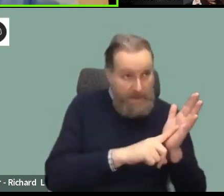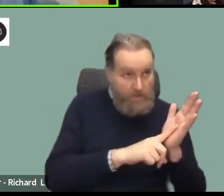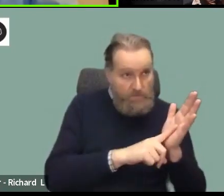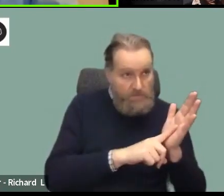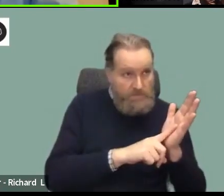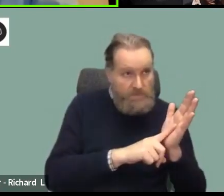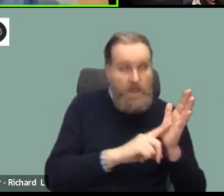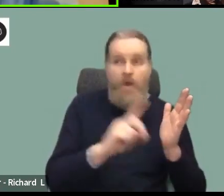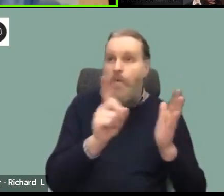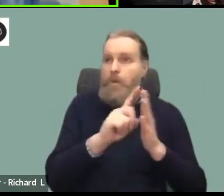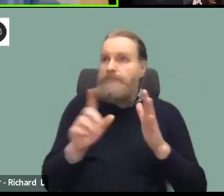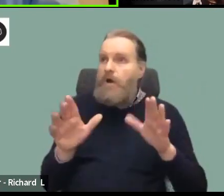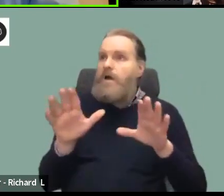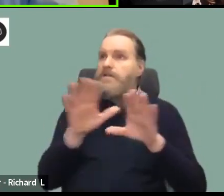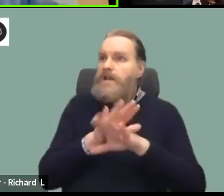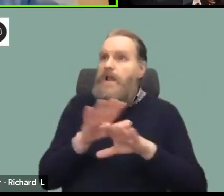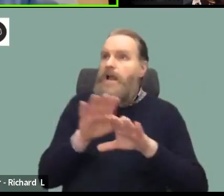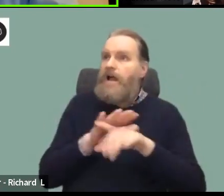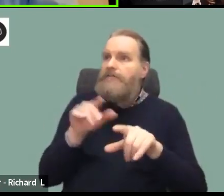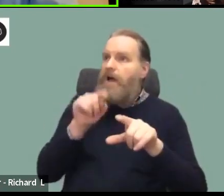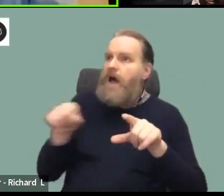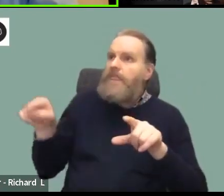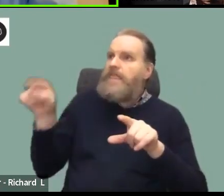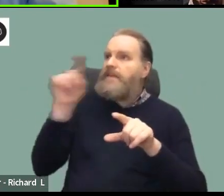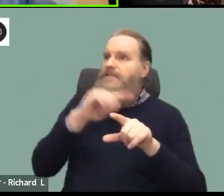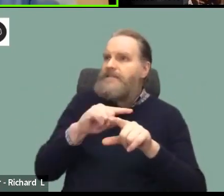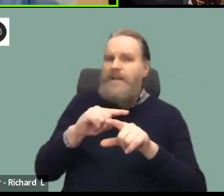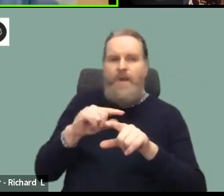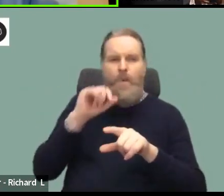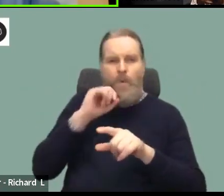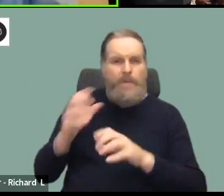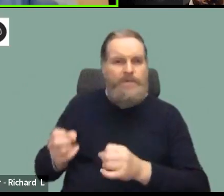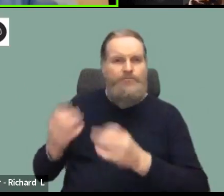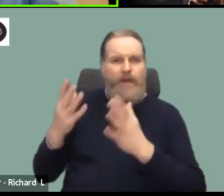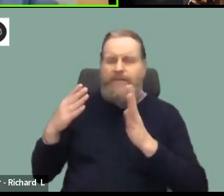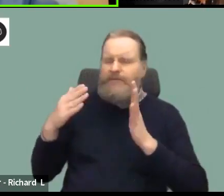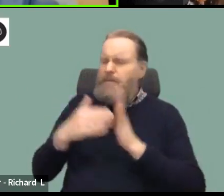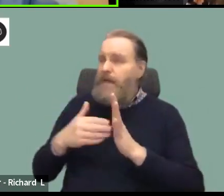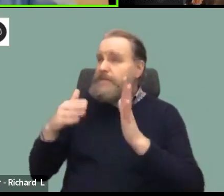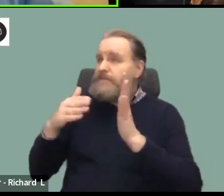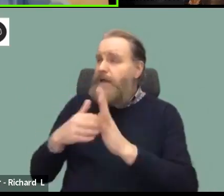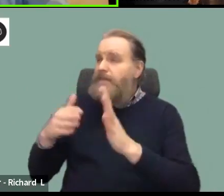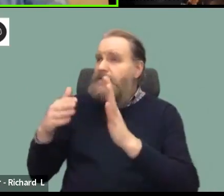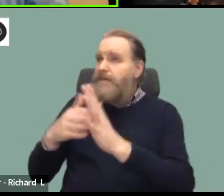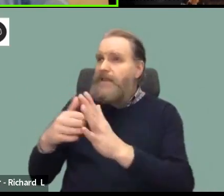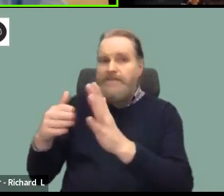modest financial contribution to take modest financial contribution to take action. It's not just for 1012 days but we run over month 1012 days but we run over months when we all go in it